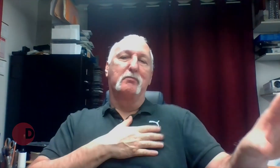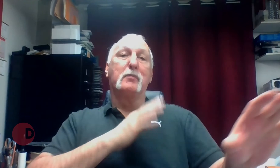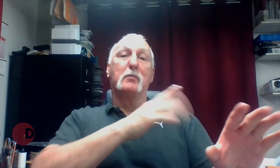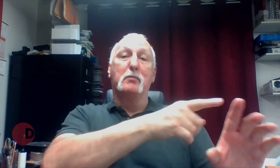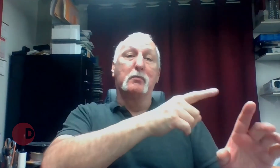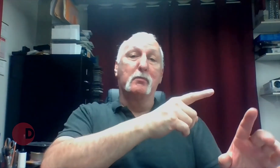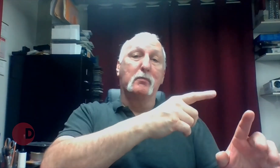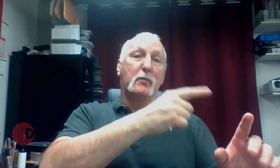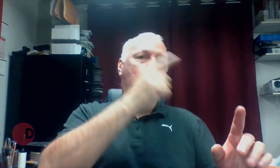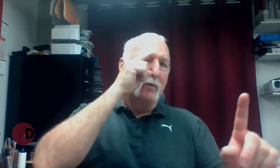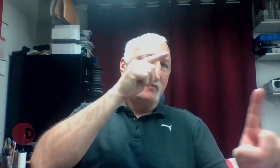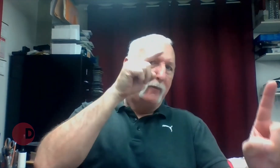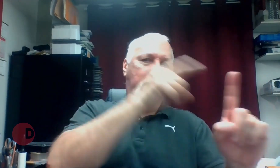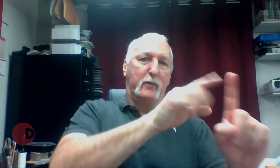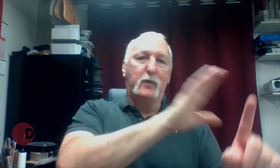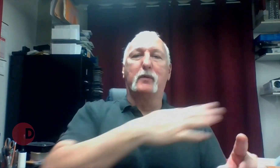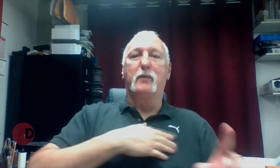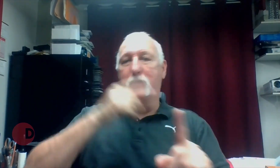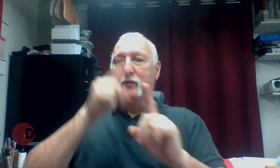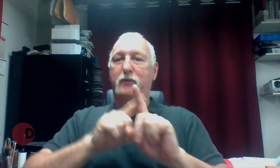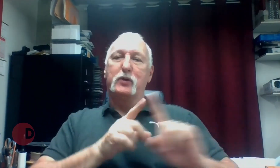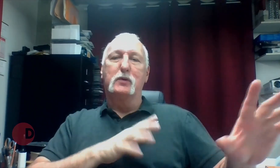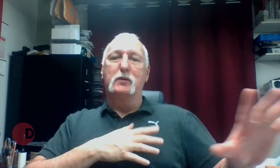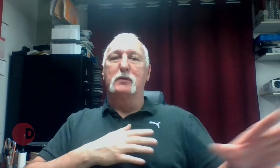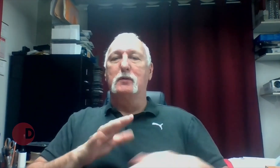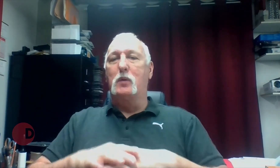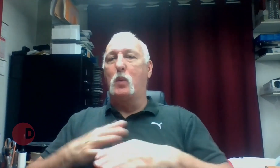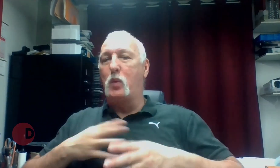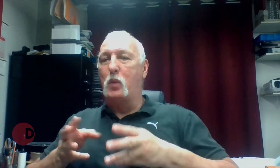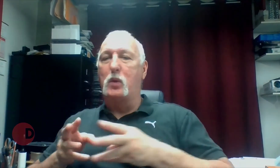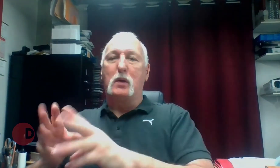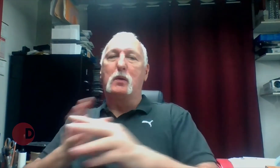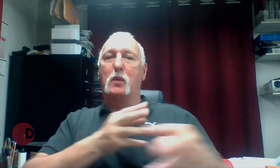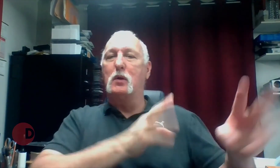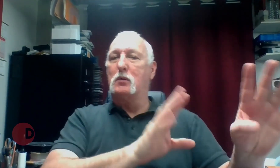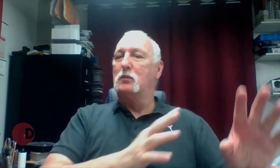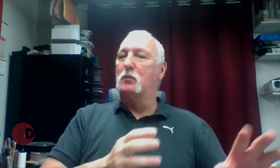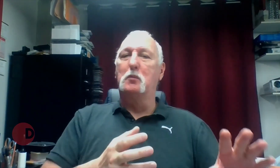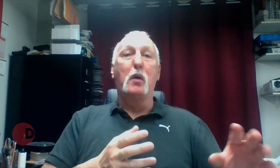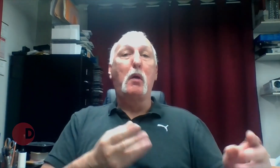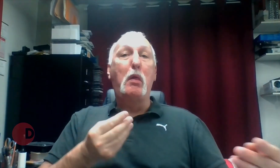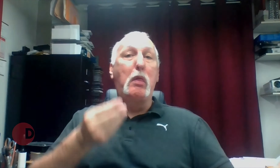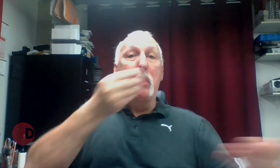We both work separately and do not mingle finances.